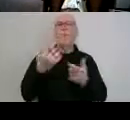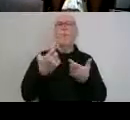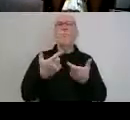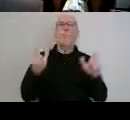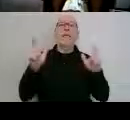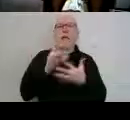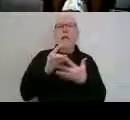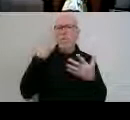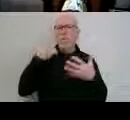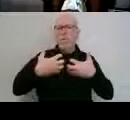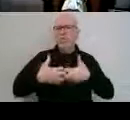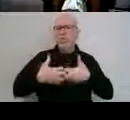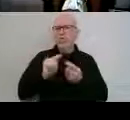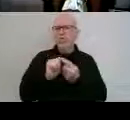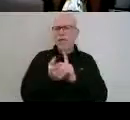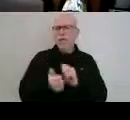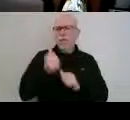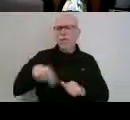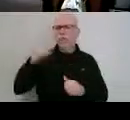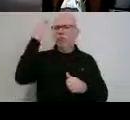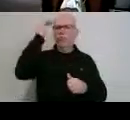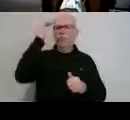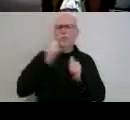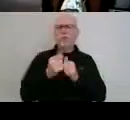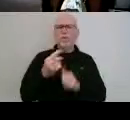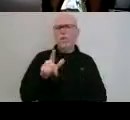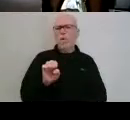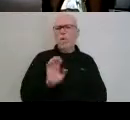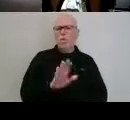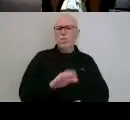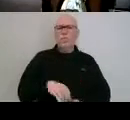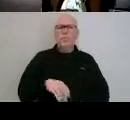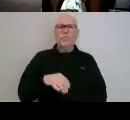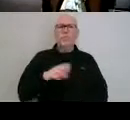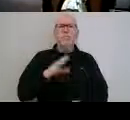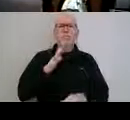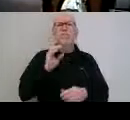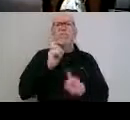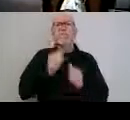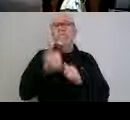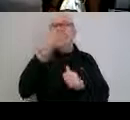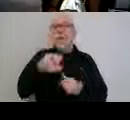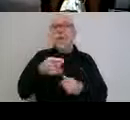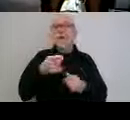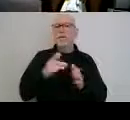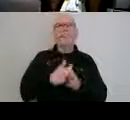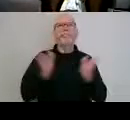for machine translation that most of us are familiar with. And in large part that's because it's so widely available